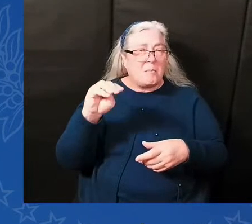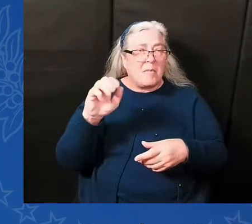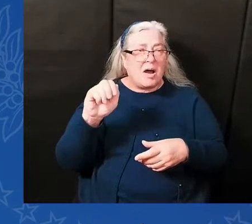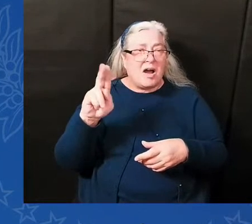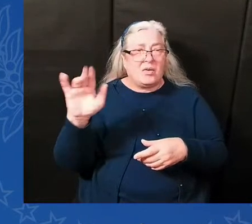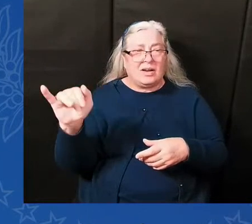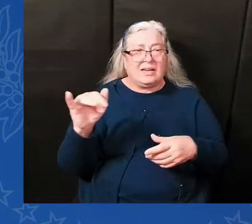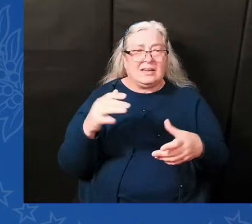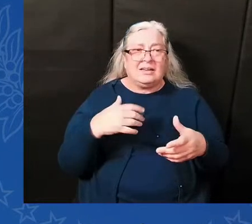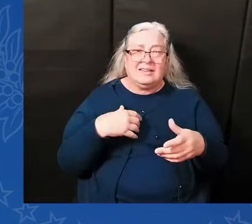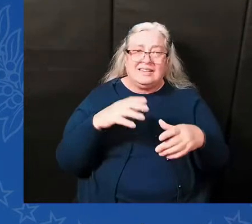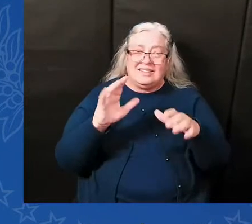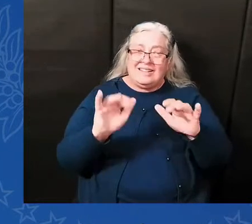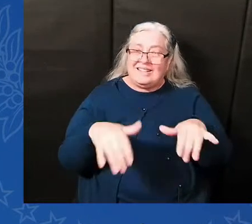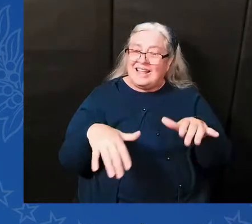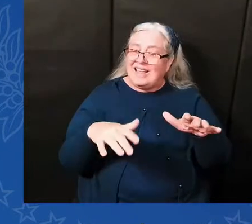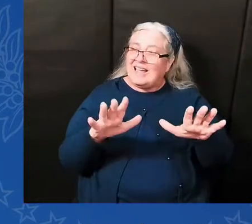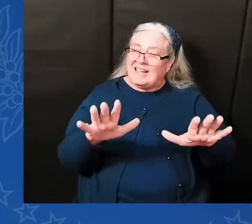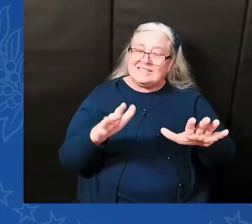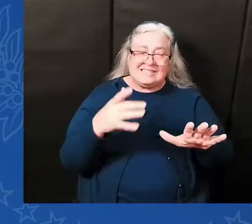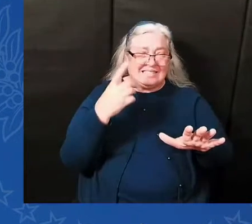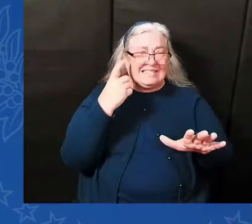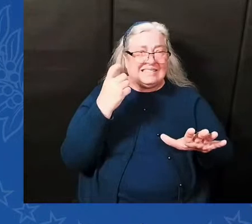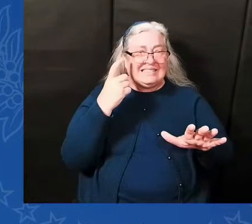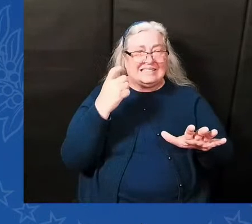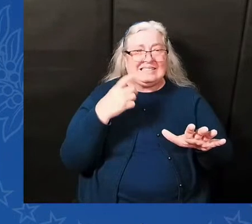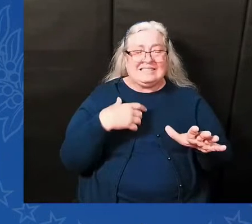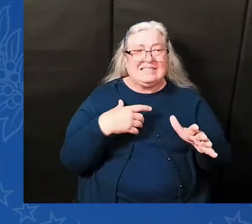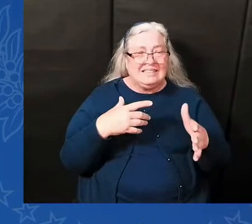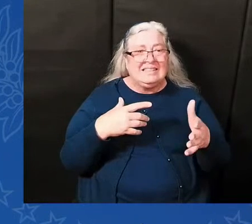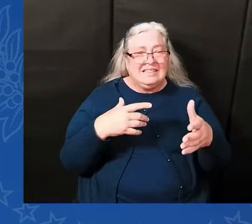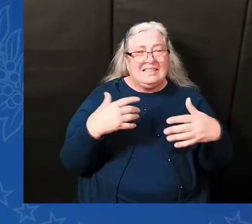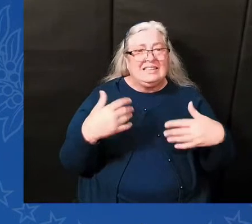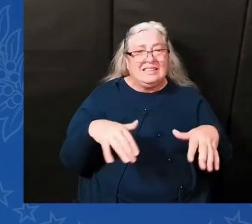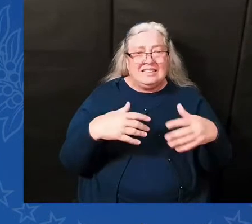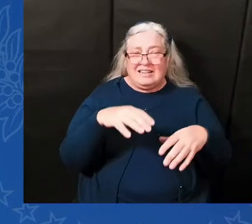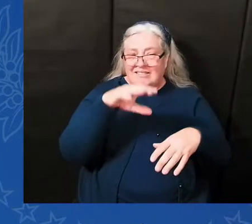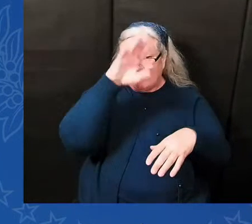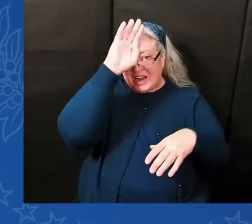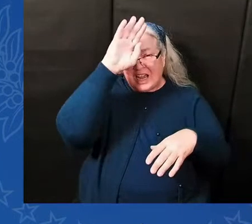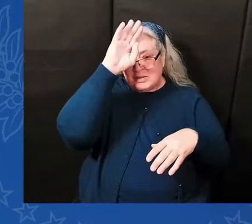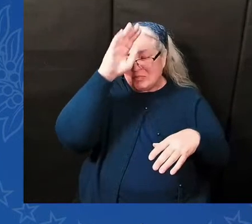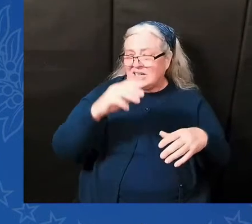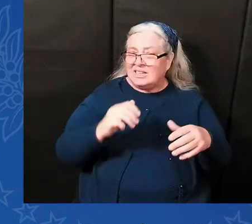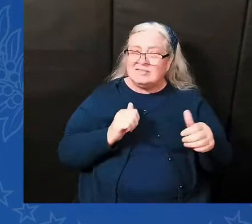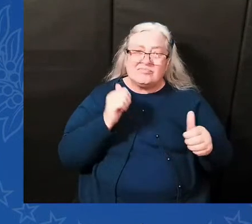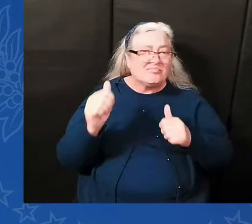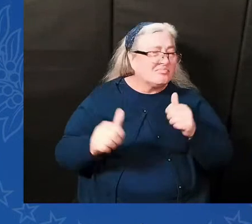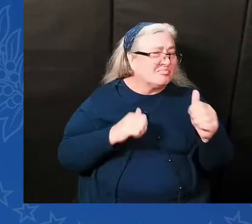who performed breathtaking acts of heroism while their own homes stood at risk and some burned to the ground.